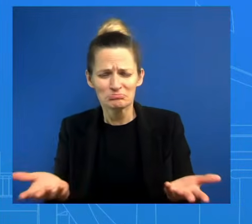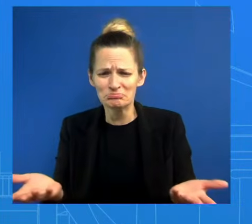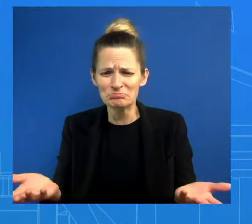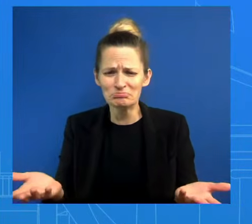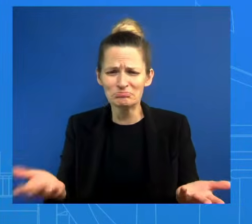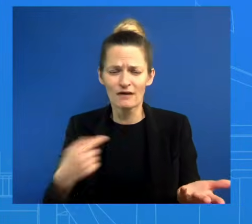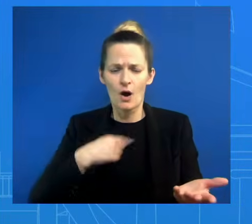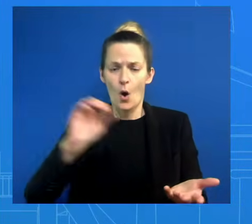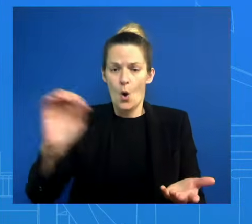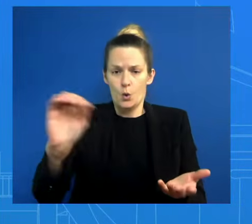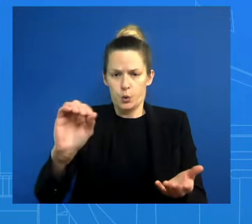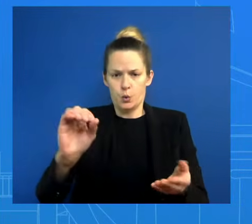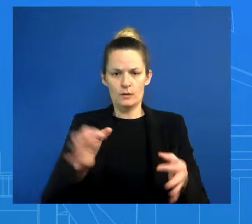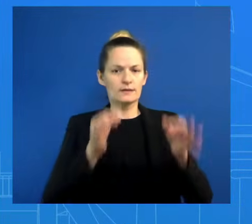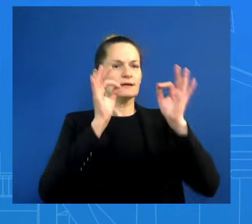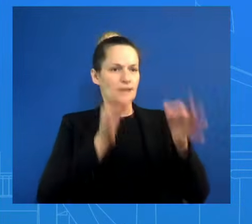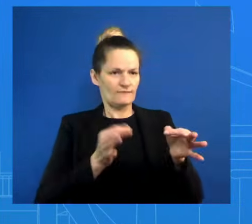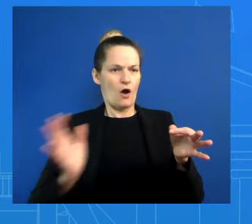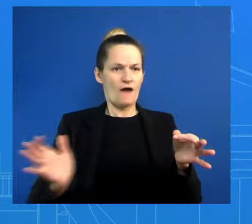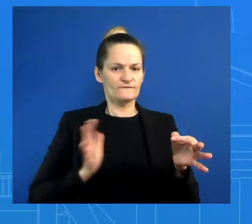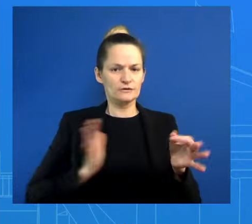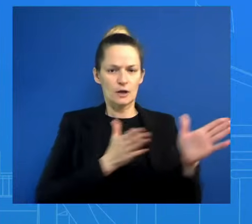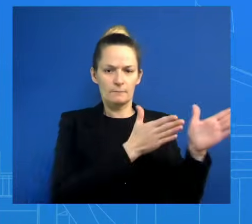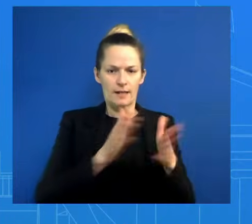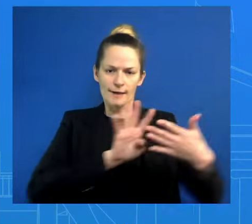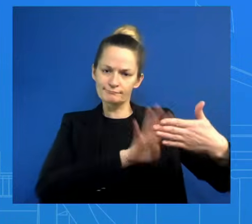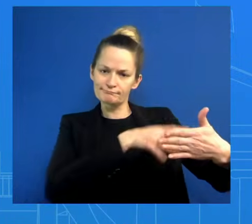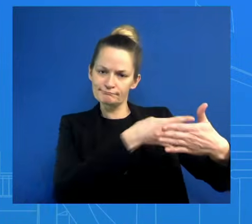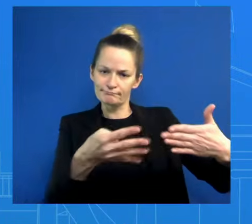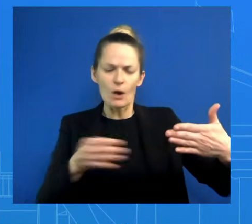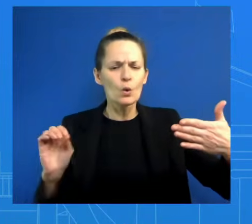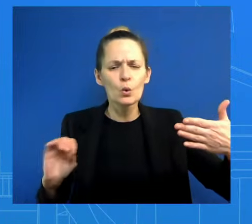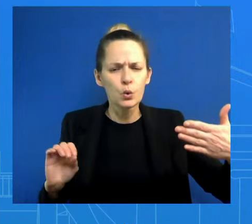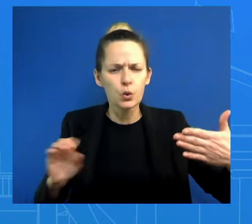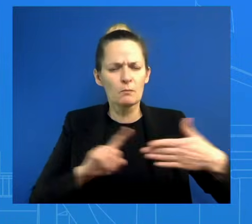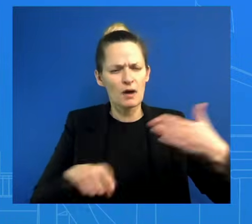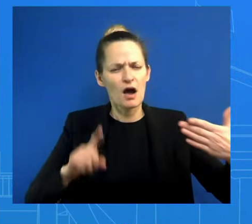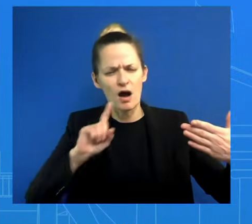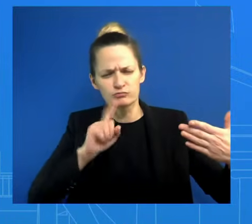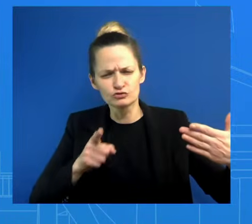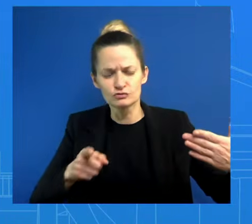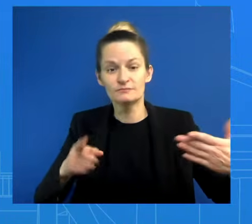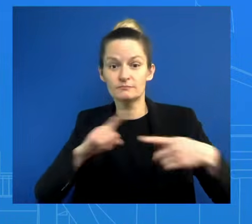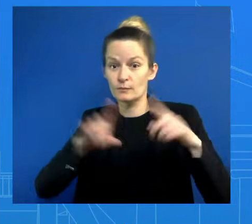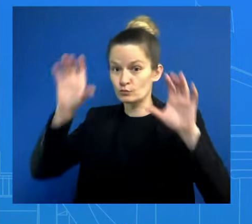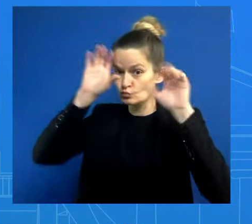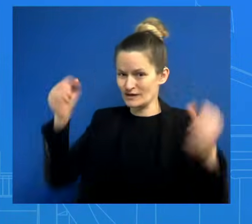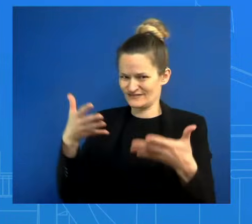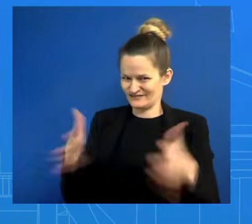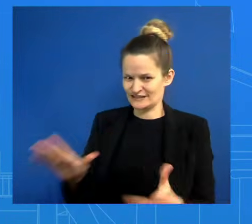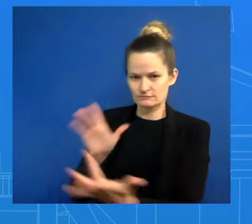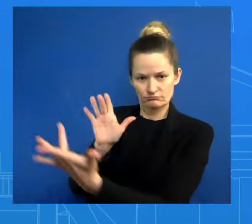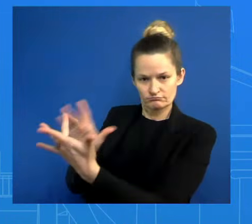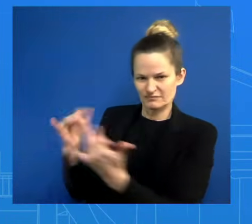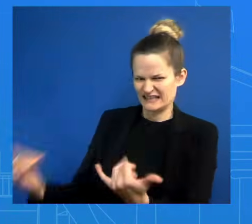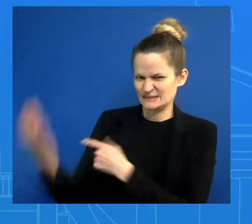in the seven o'clock, eight o'clock hour, right before he came out to speak to all of you and to give the announcement. And in the room was her wife